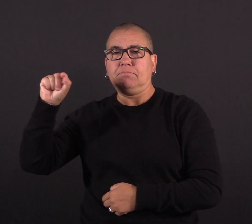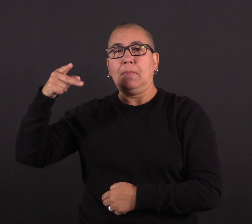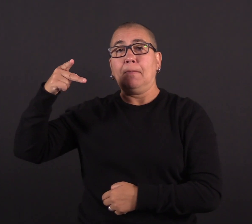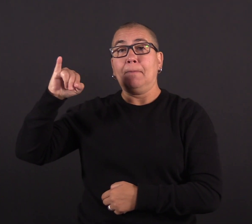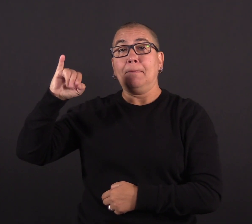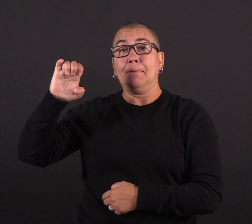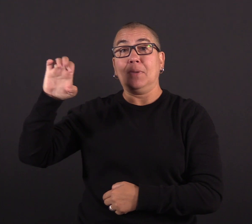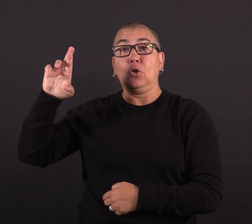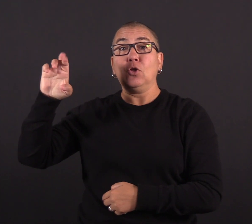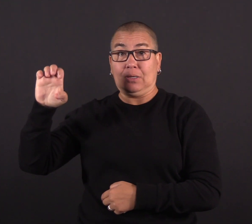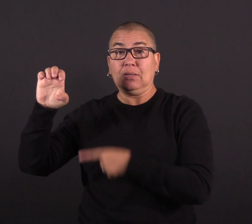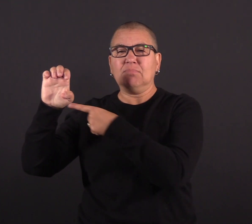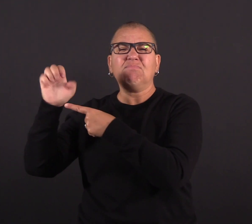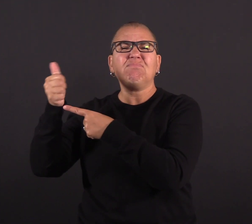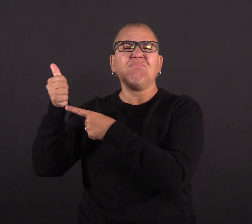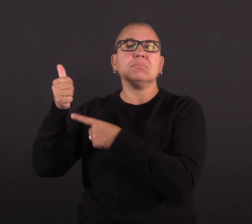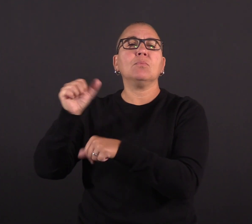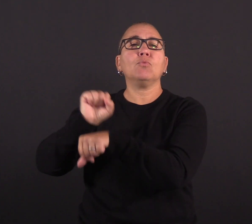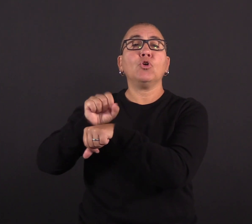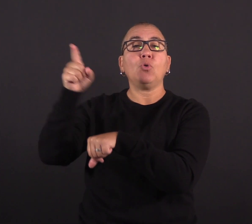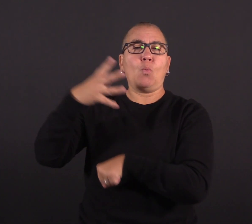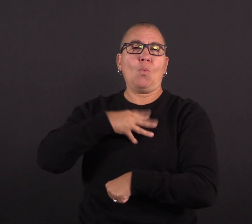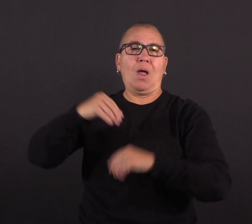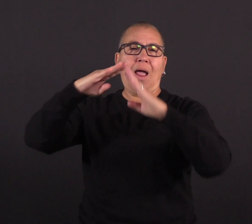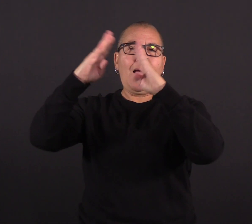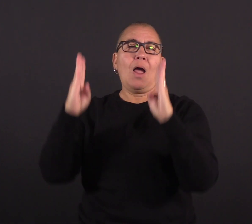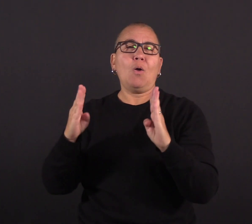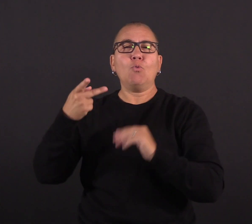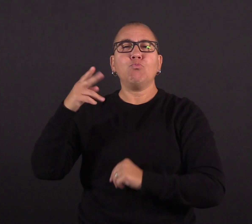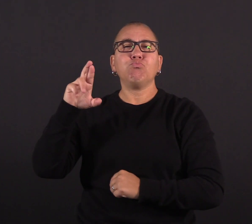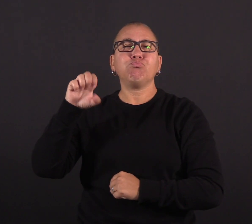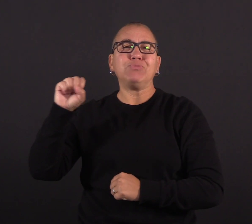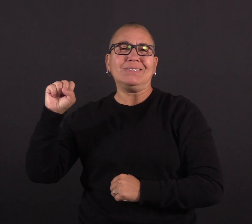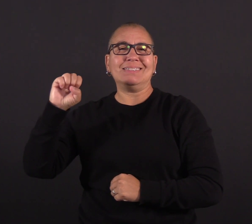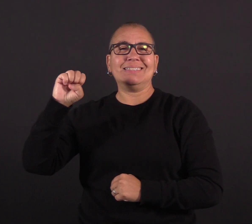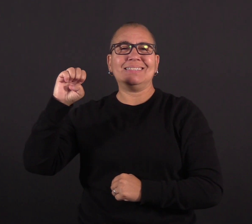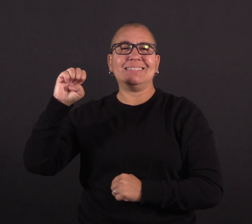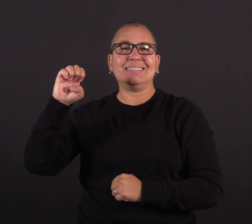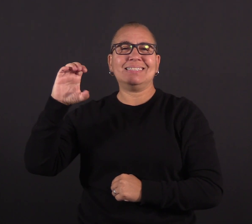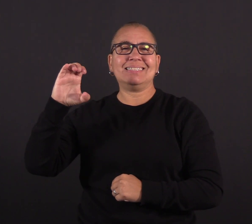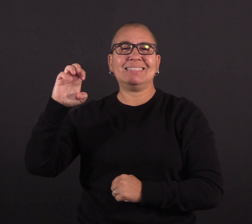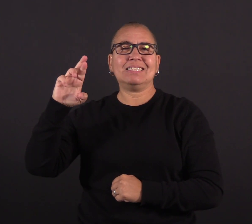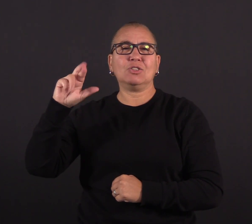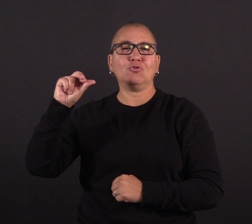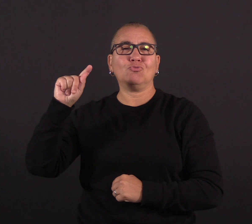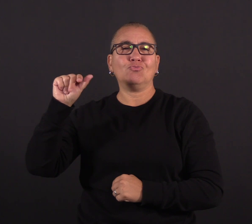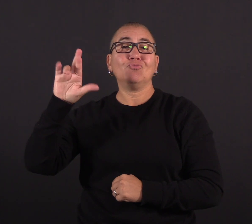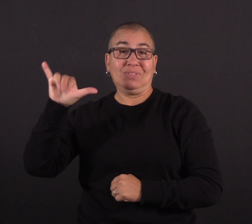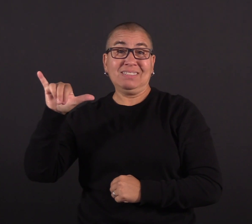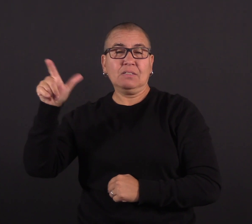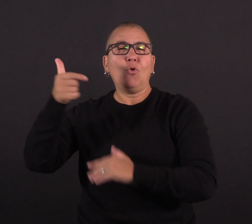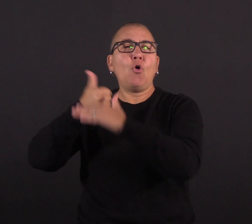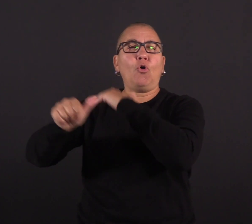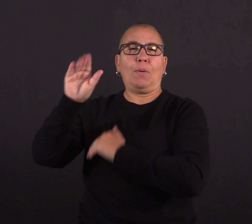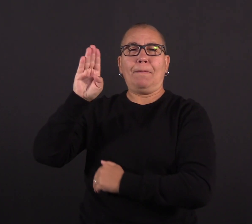administration believes the U.S. is well prepared with shots, antivirals and at-home